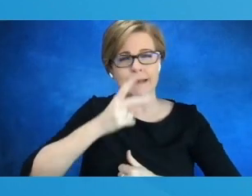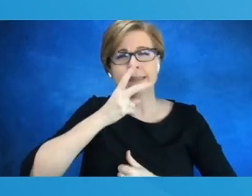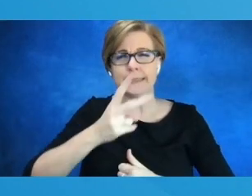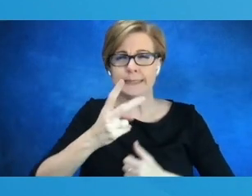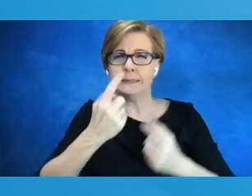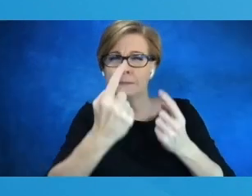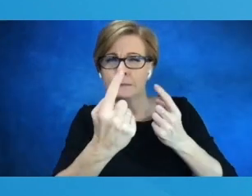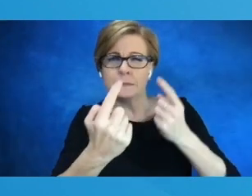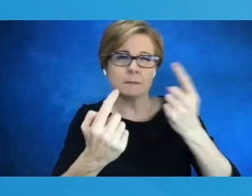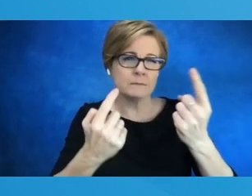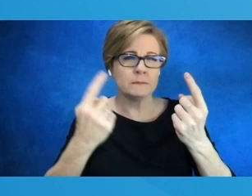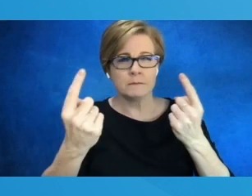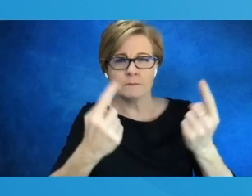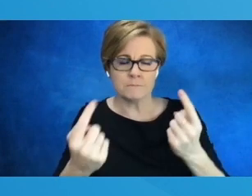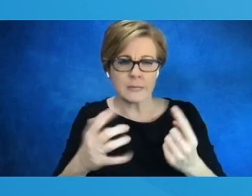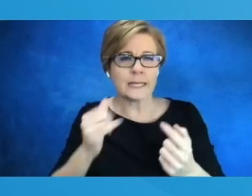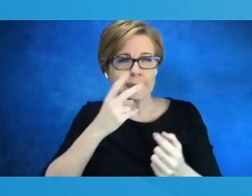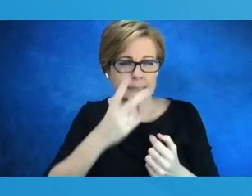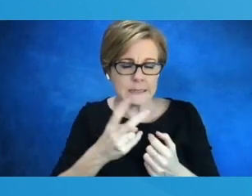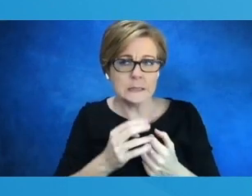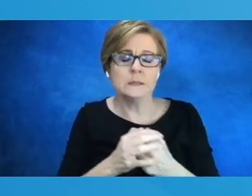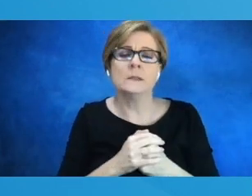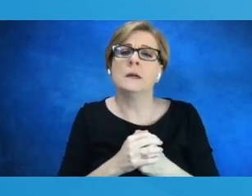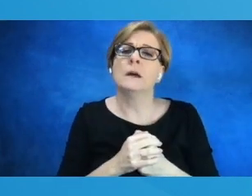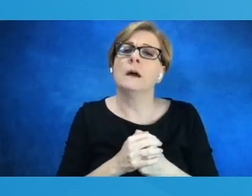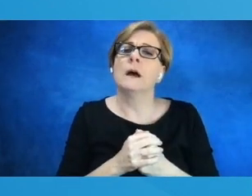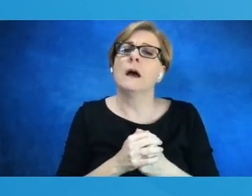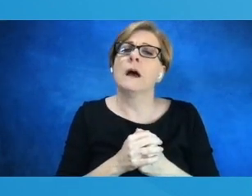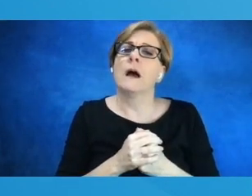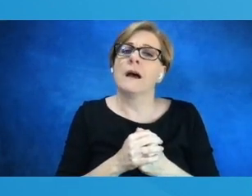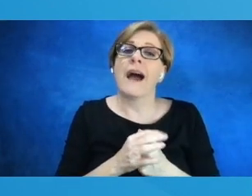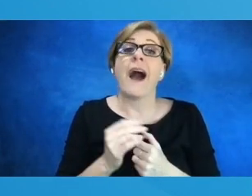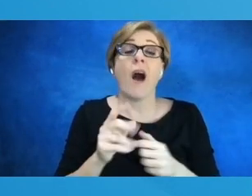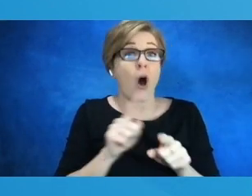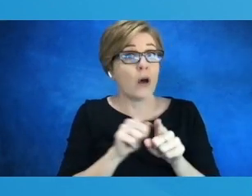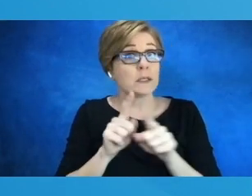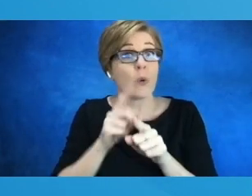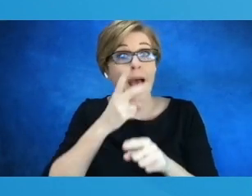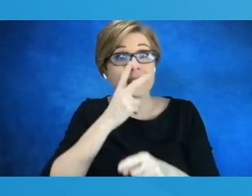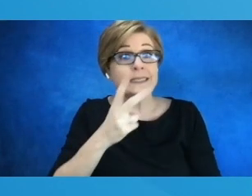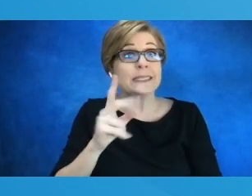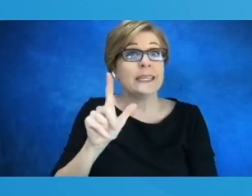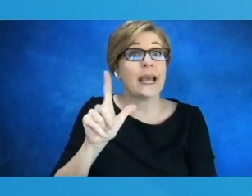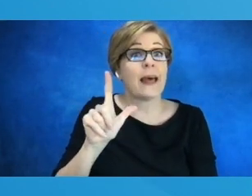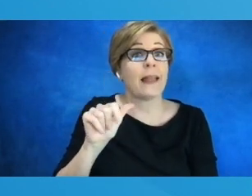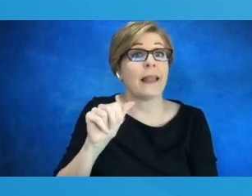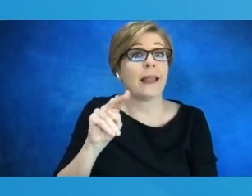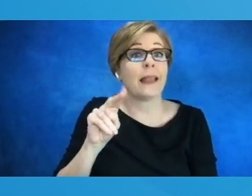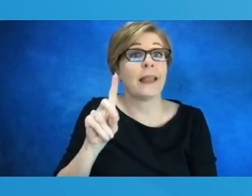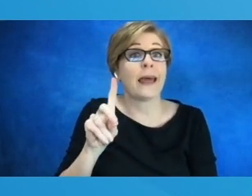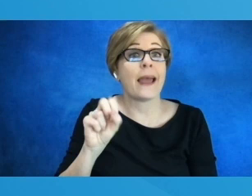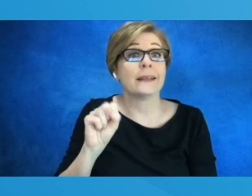I also see a landscape, this chaos as well.